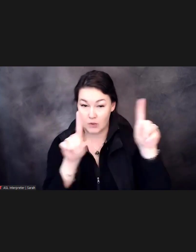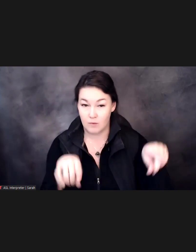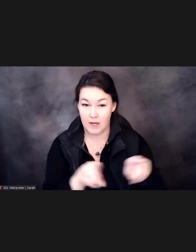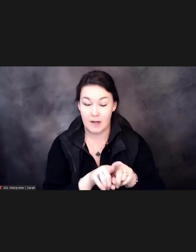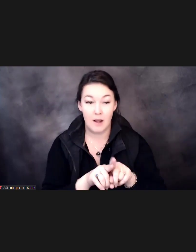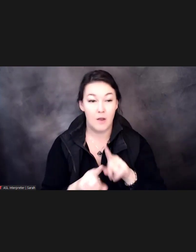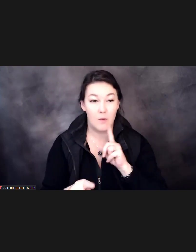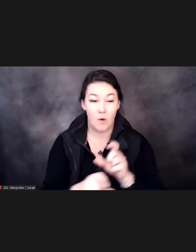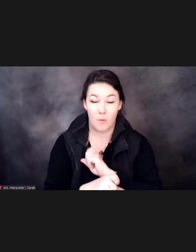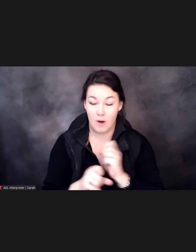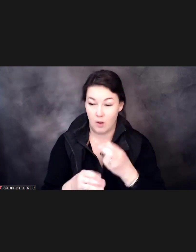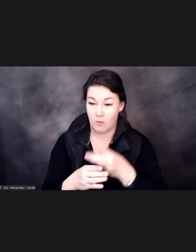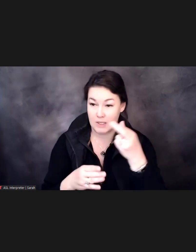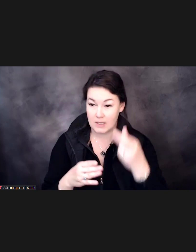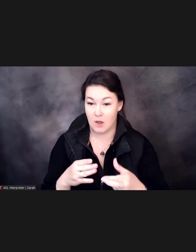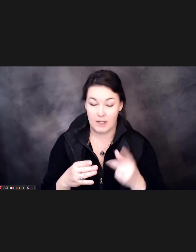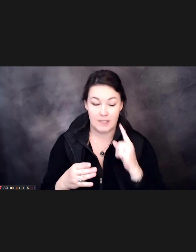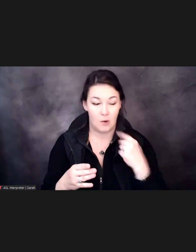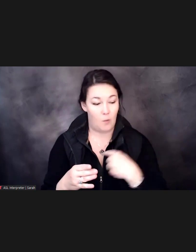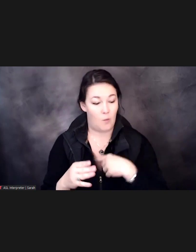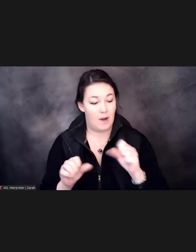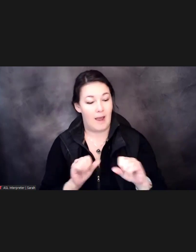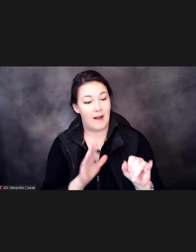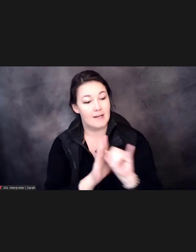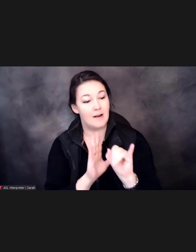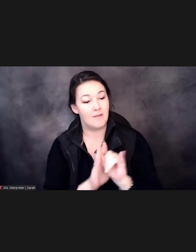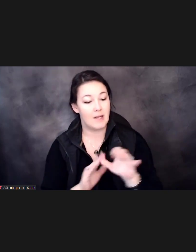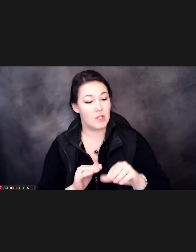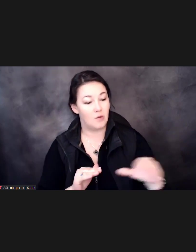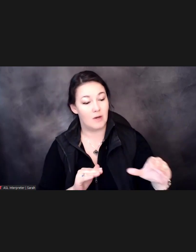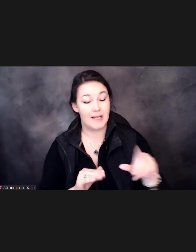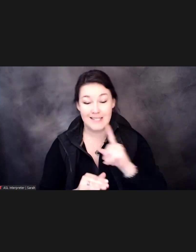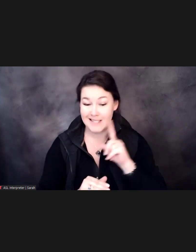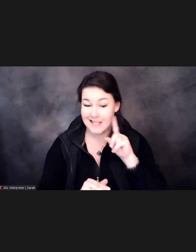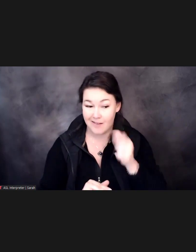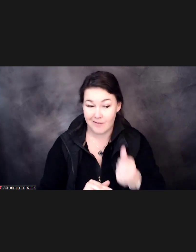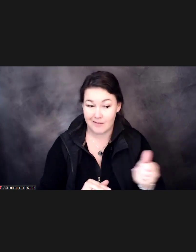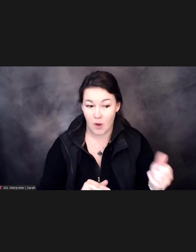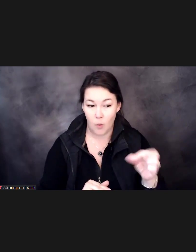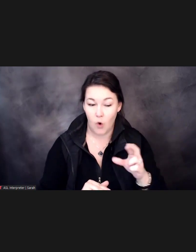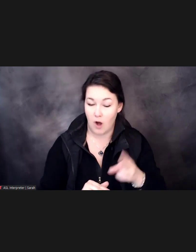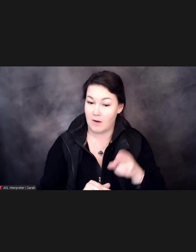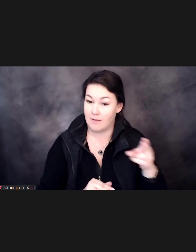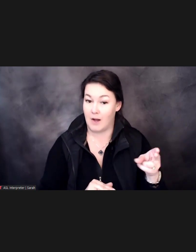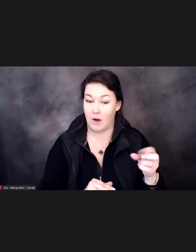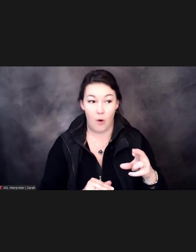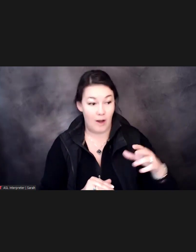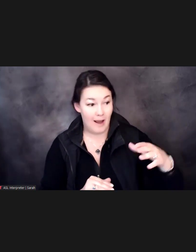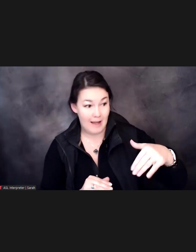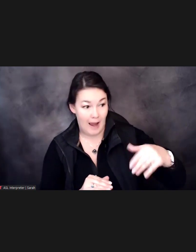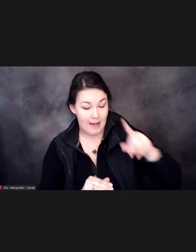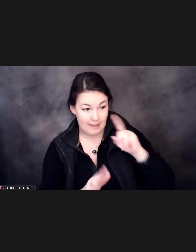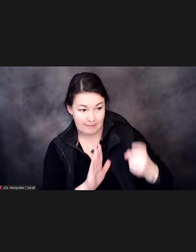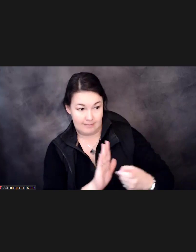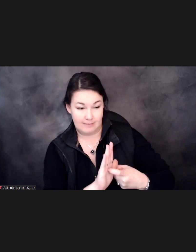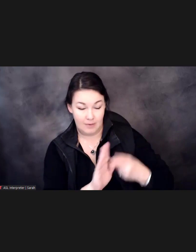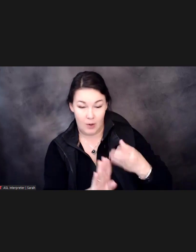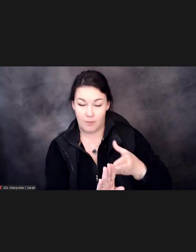screening program is that we can identify children who are deaf or hard of hearing, who have not yet been identified previously.